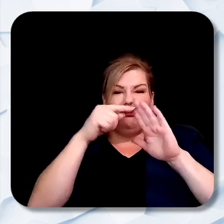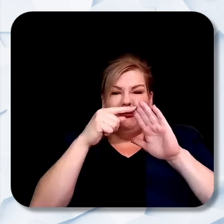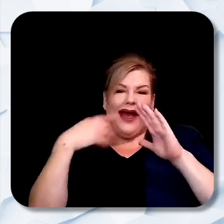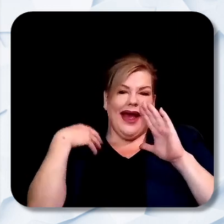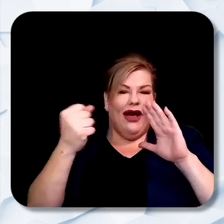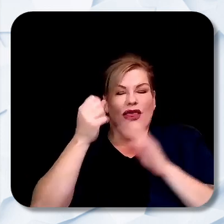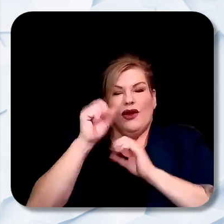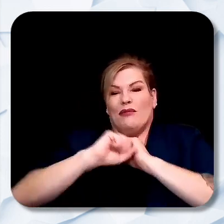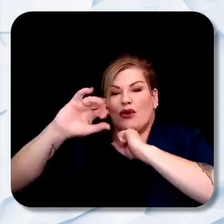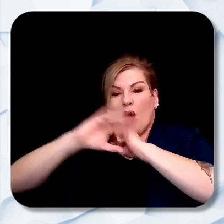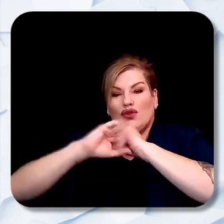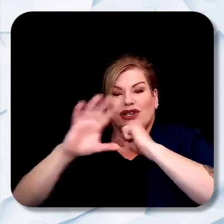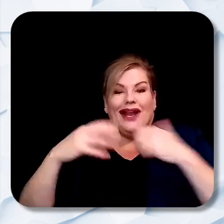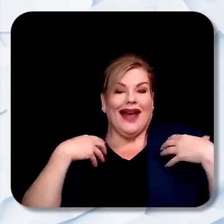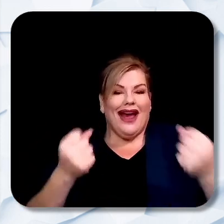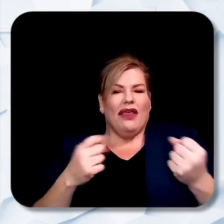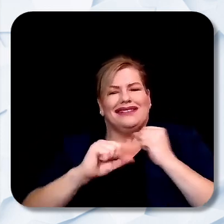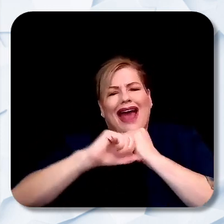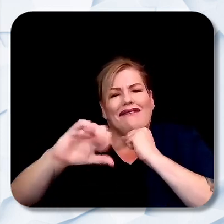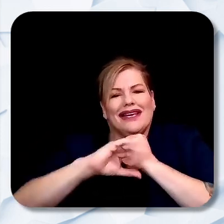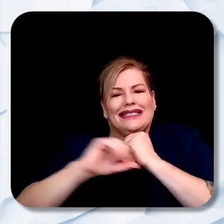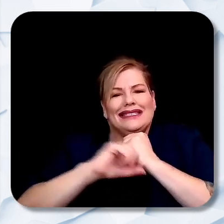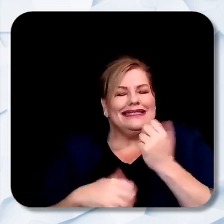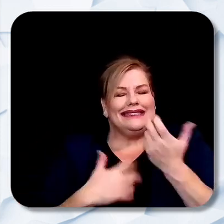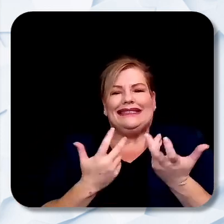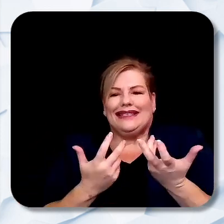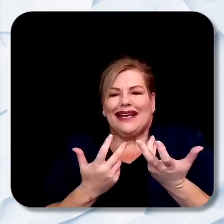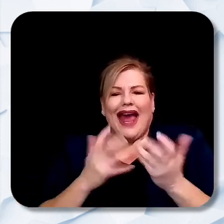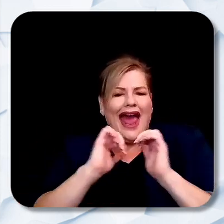help. Promotion is that advocacy piece that Laura talked about? How do we support our